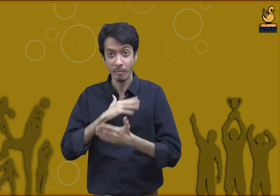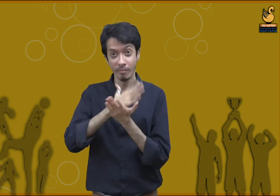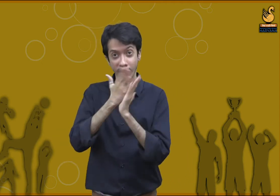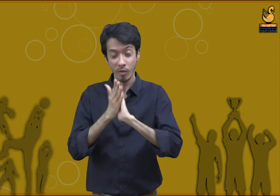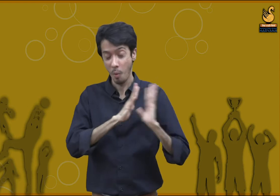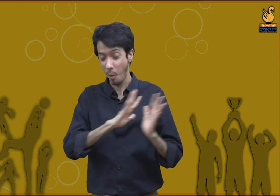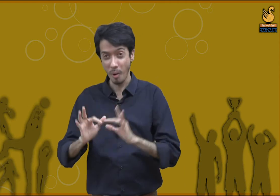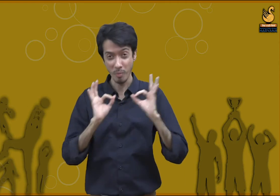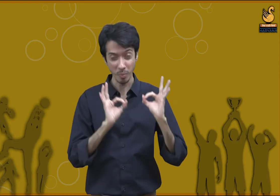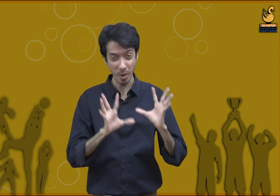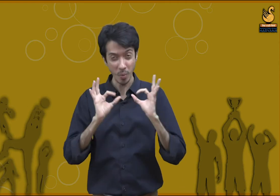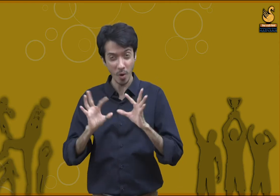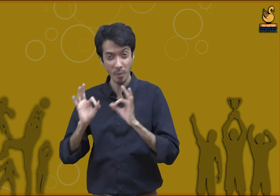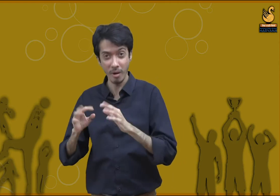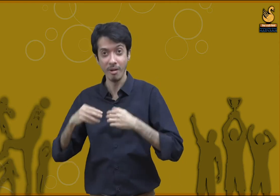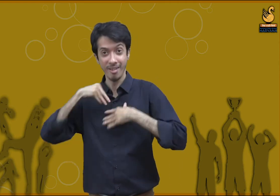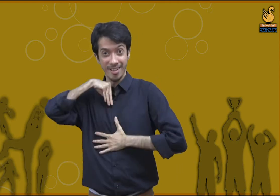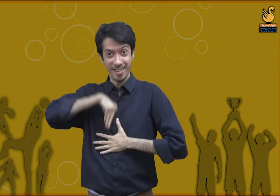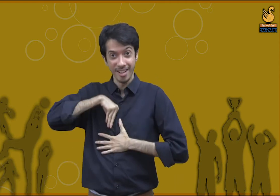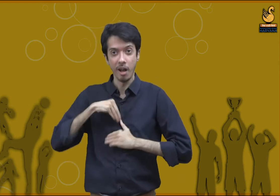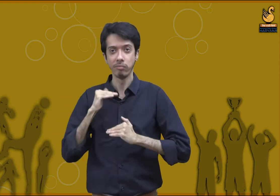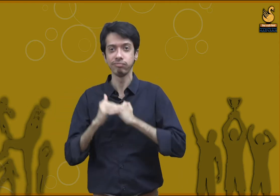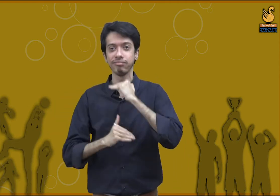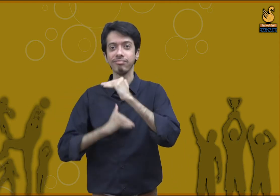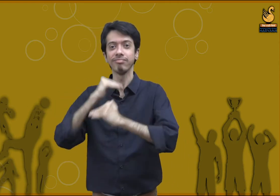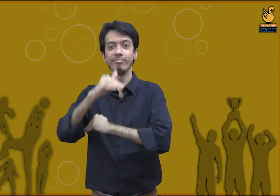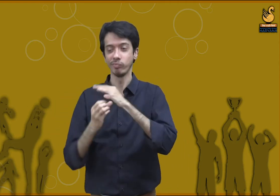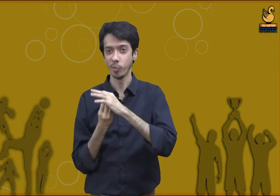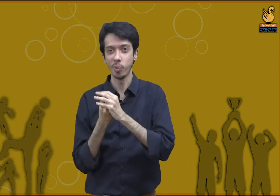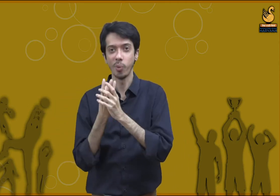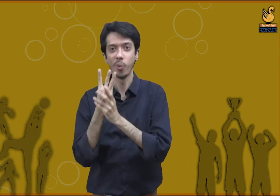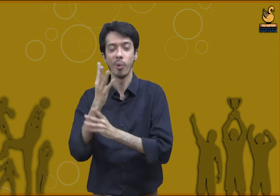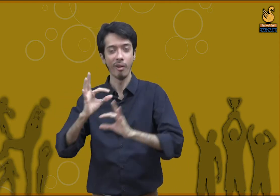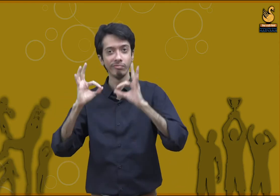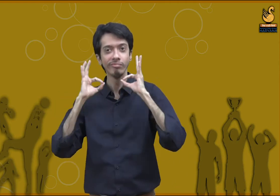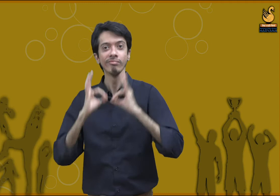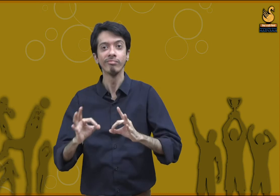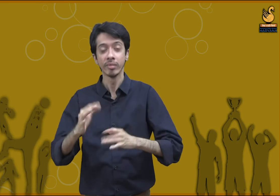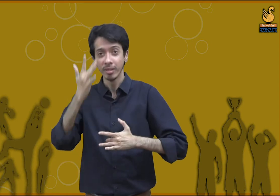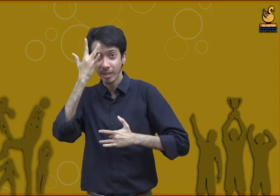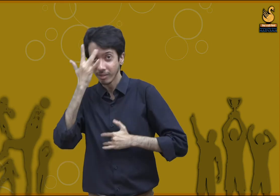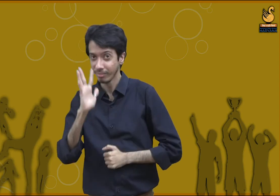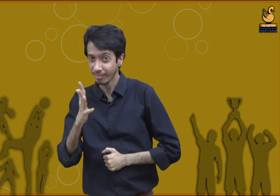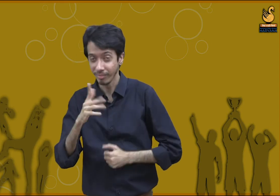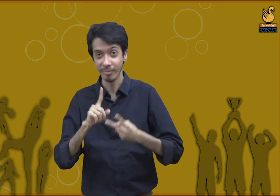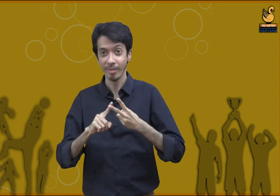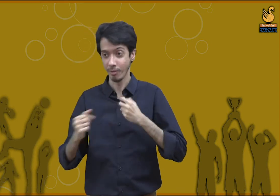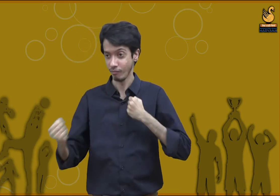and lead a healthy lifestyle. This will help our body to grow healthy and we will never fall sick.